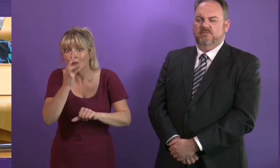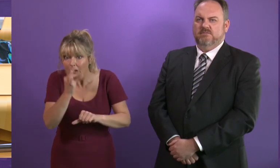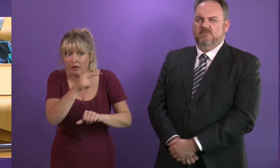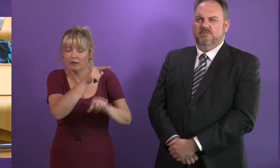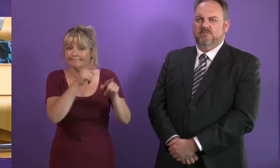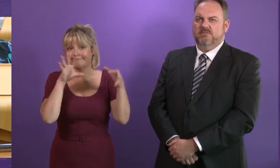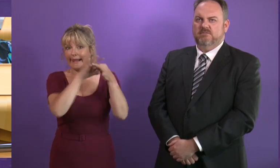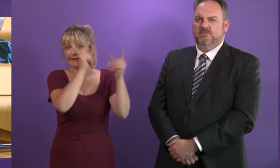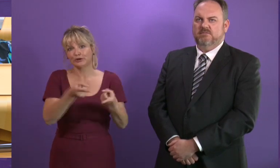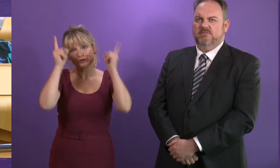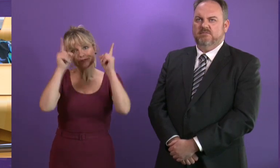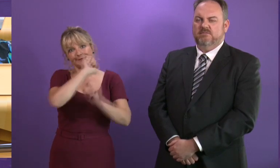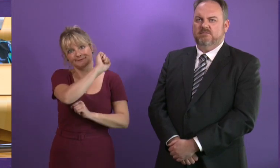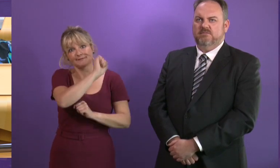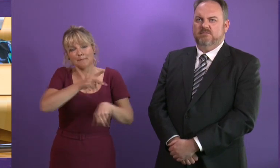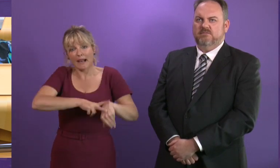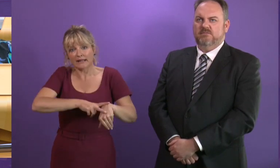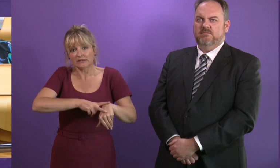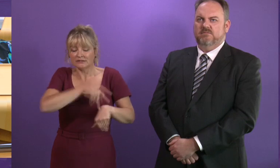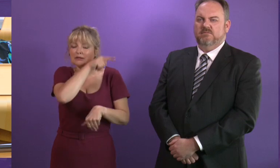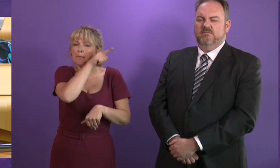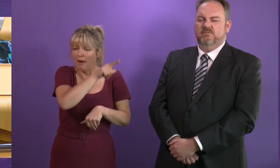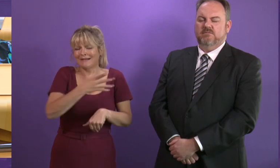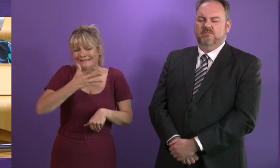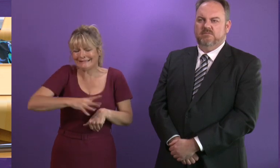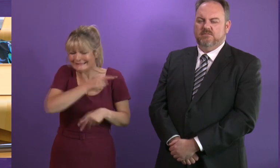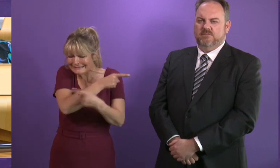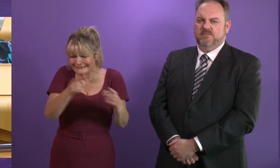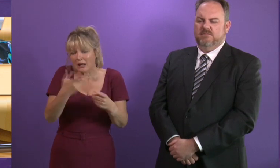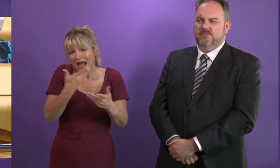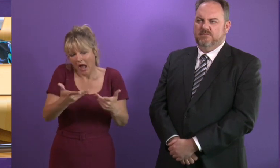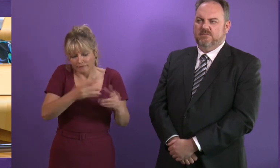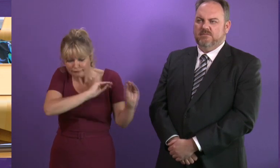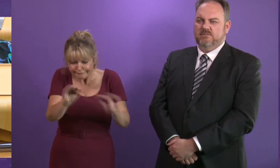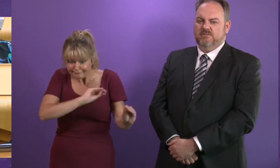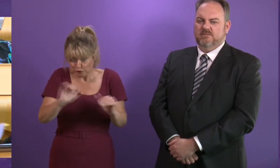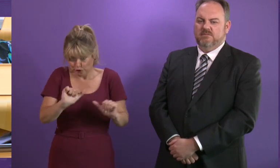offences, our understanding is that extensive training of relevant officers is under way to ensure effective implementation.